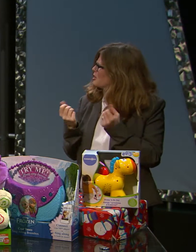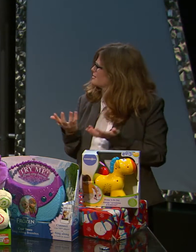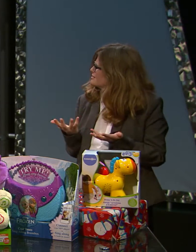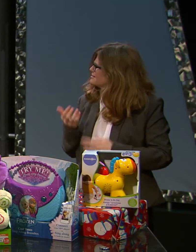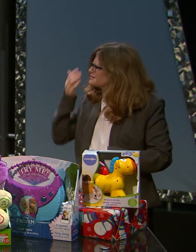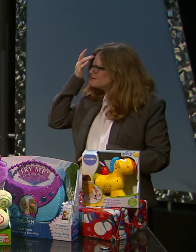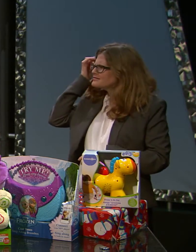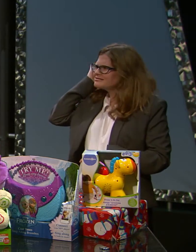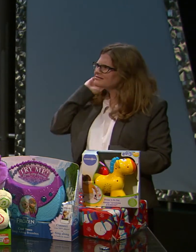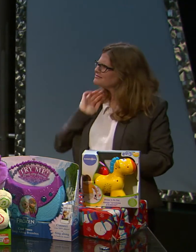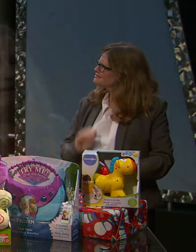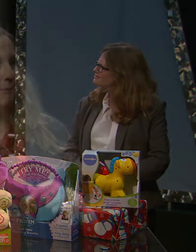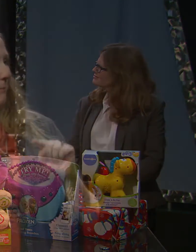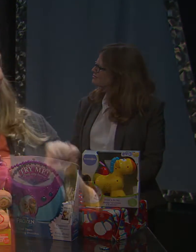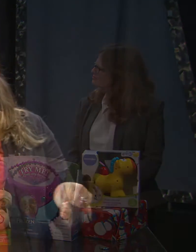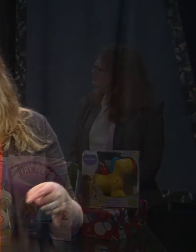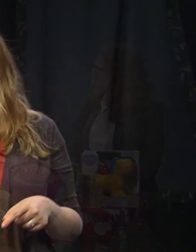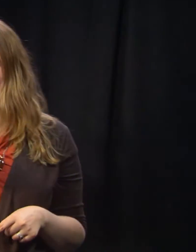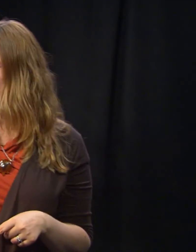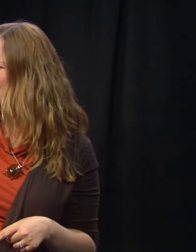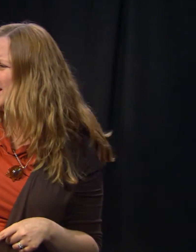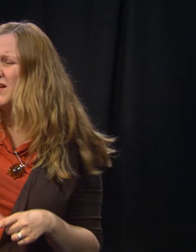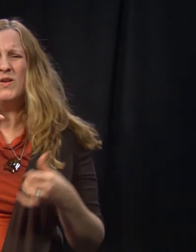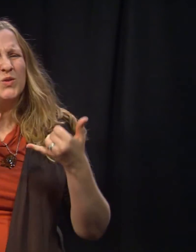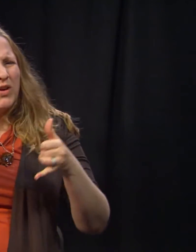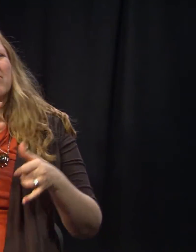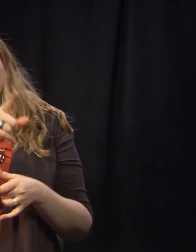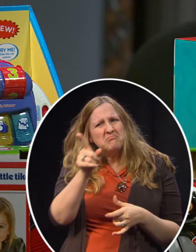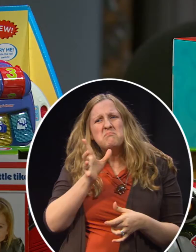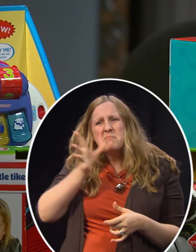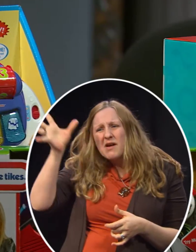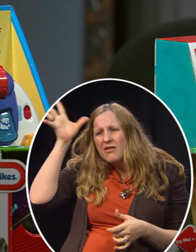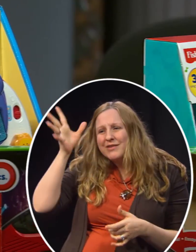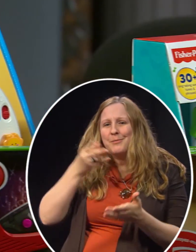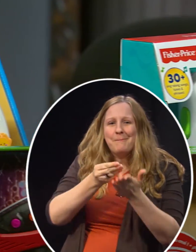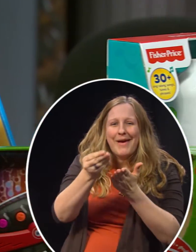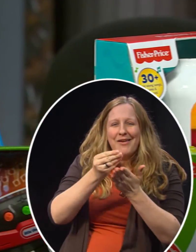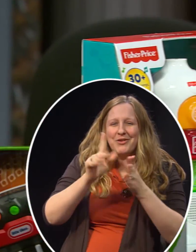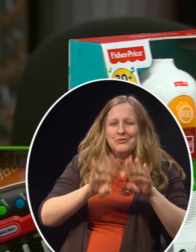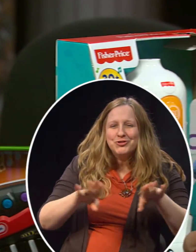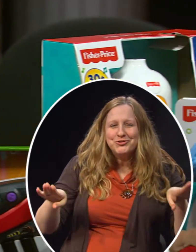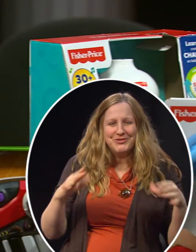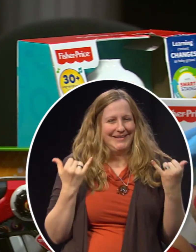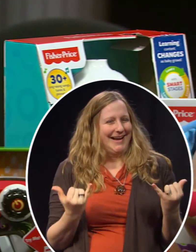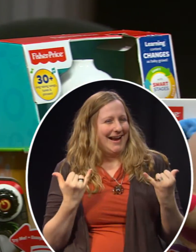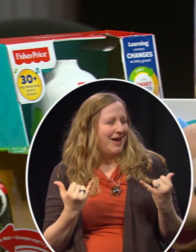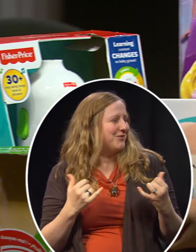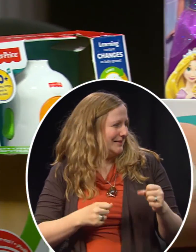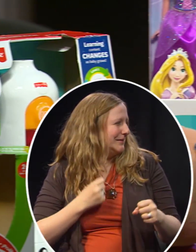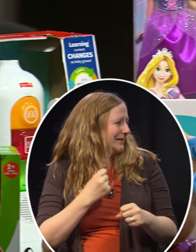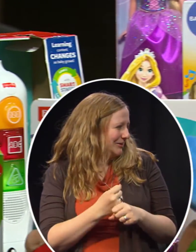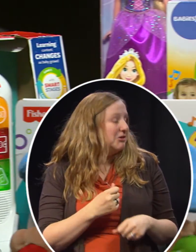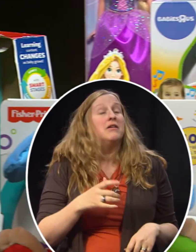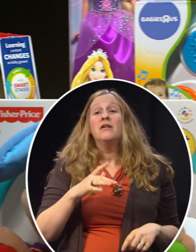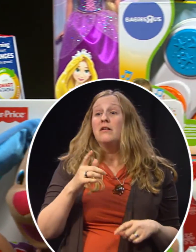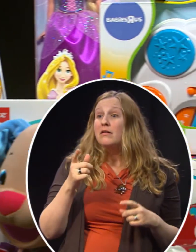Well, Now-a-days we are seeing parents going out and buying different toys for their kids to play with.